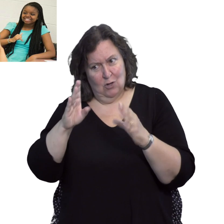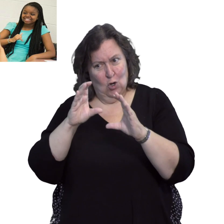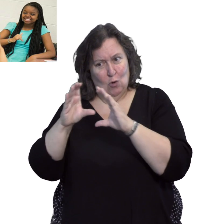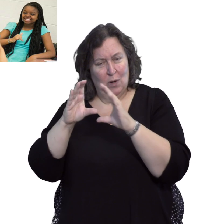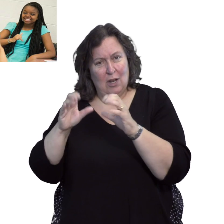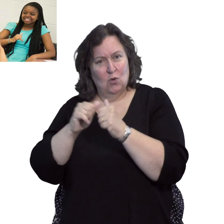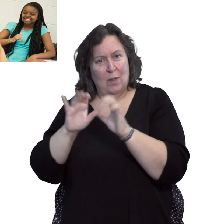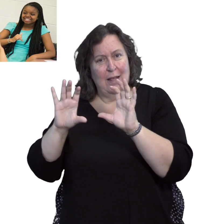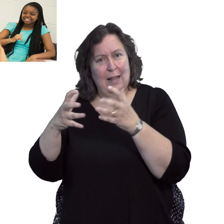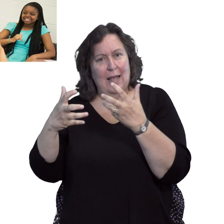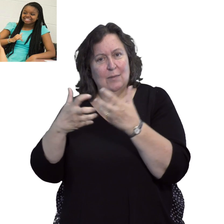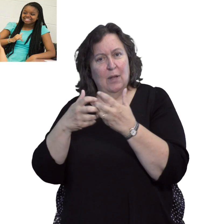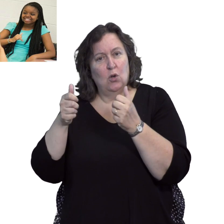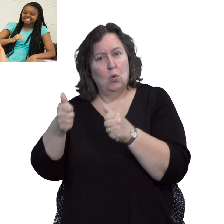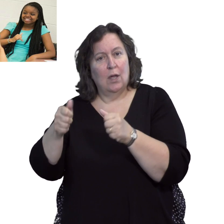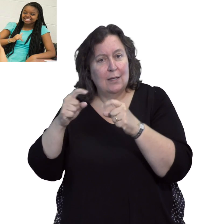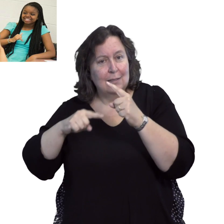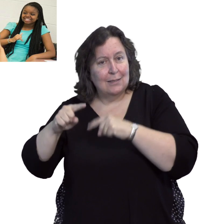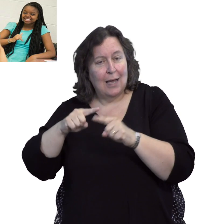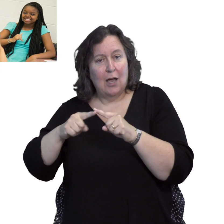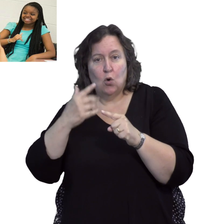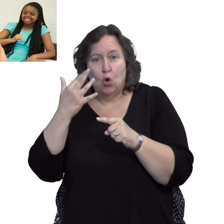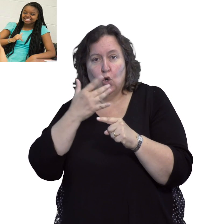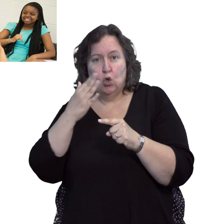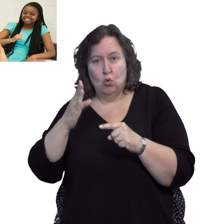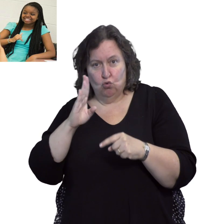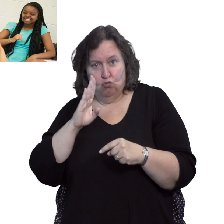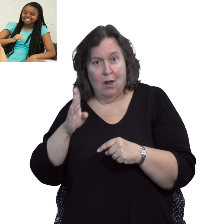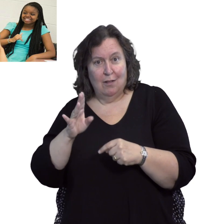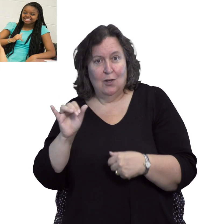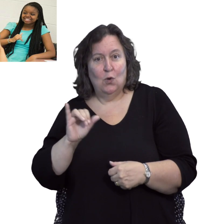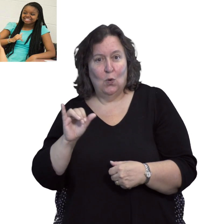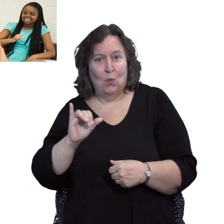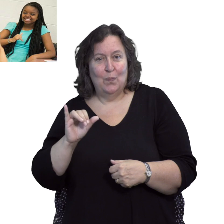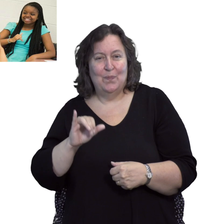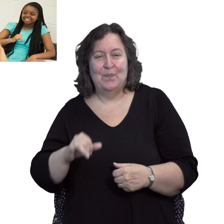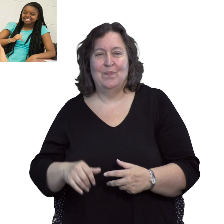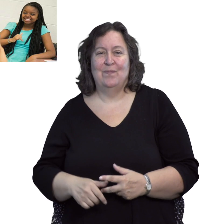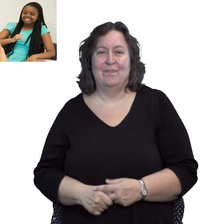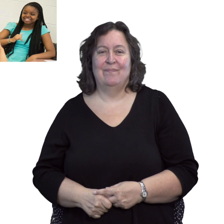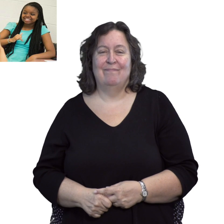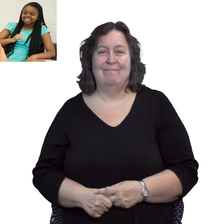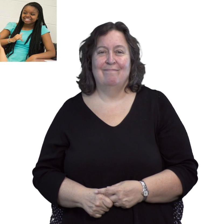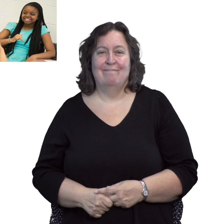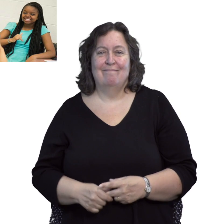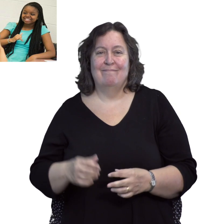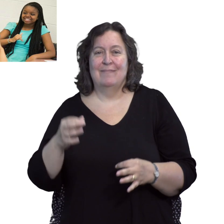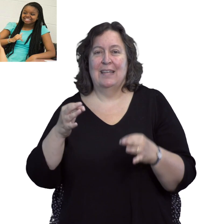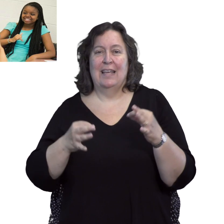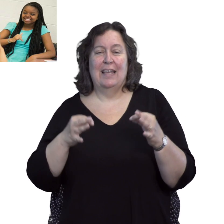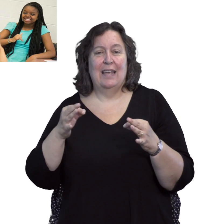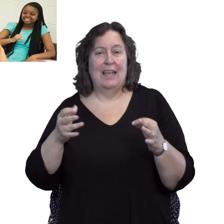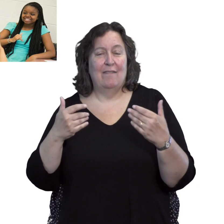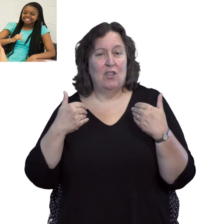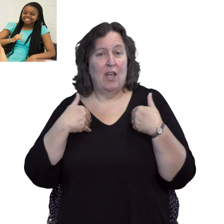who sign, cue or speak directly to them. If there are deaf or hard of hearing students